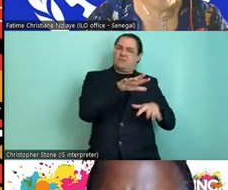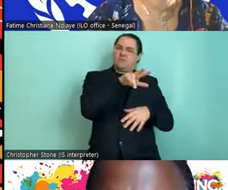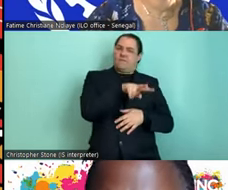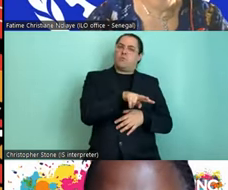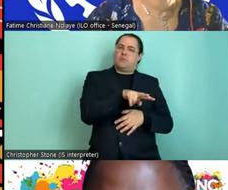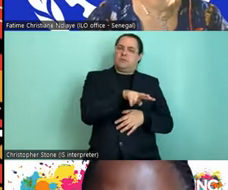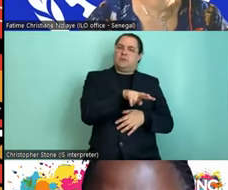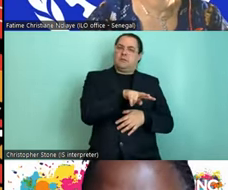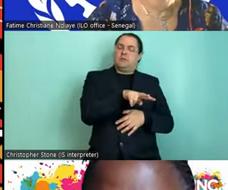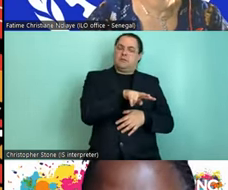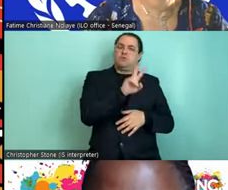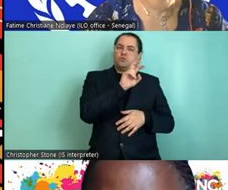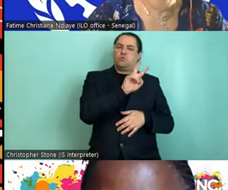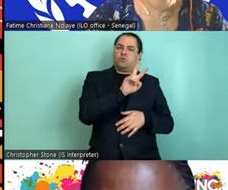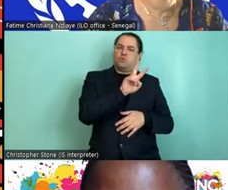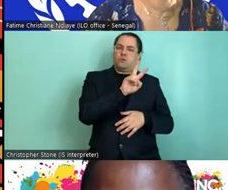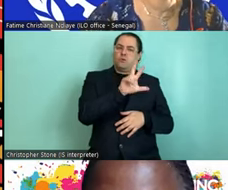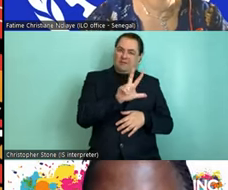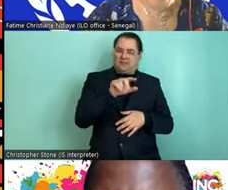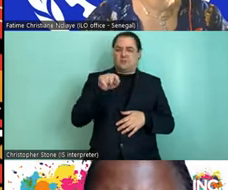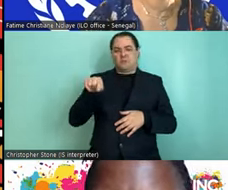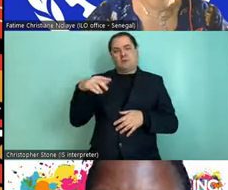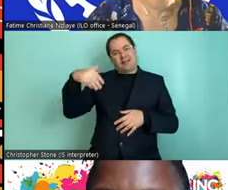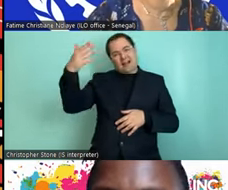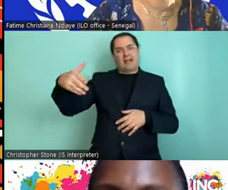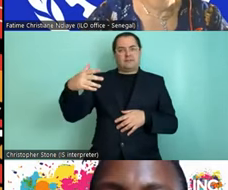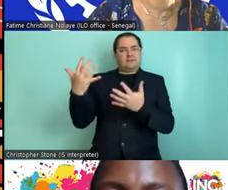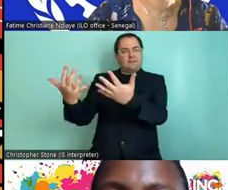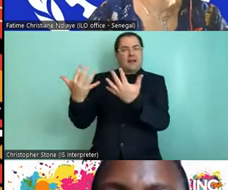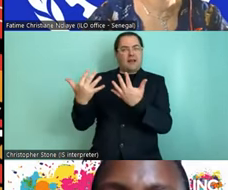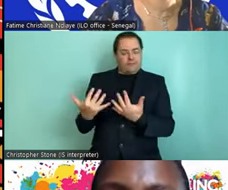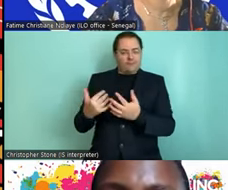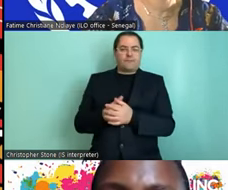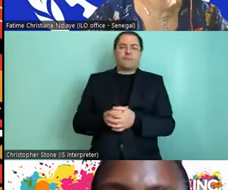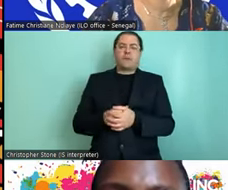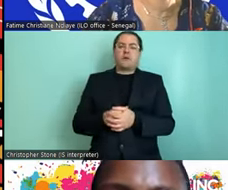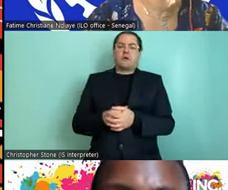10:41:52 Then the other thing that we want to do is to close the cups for for that were